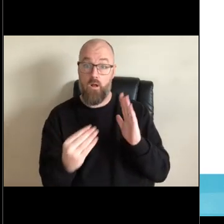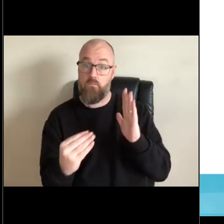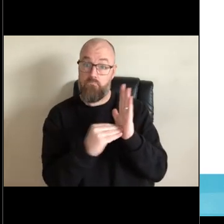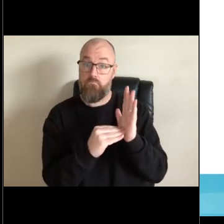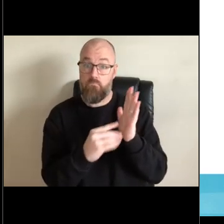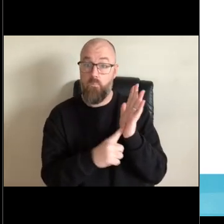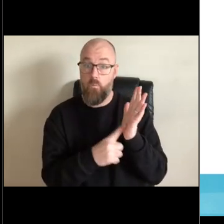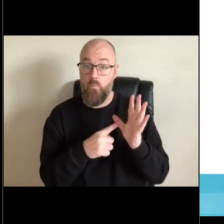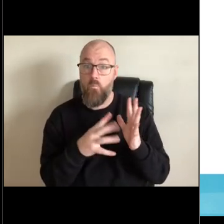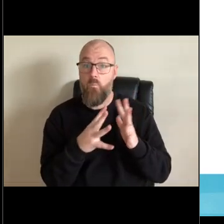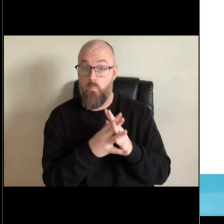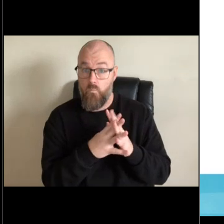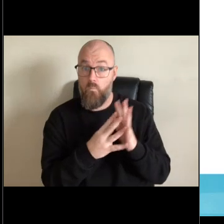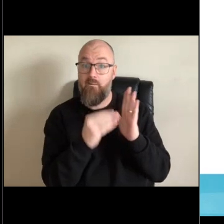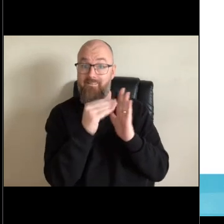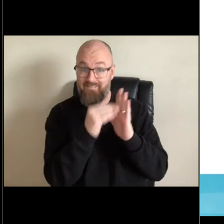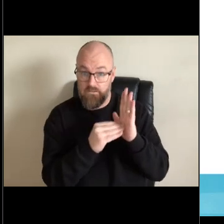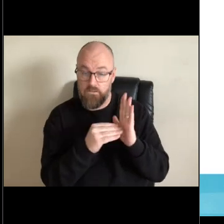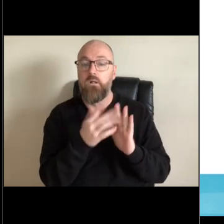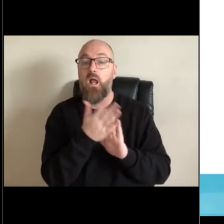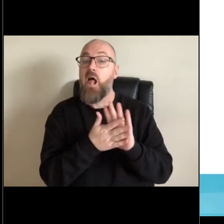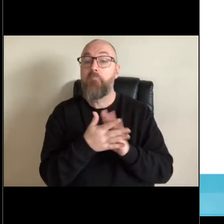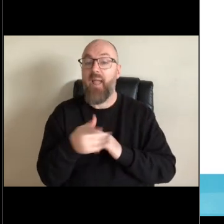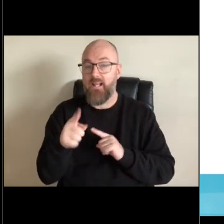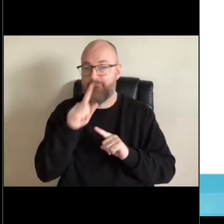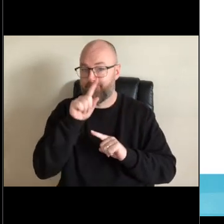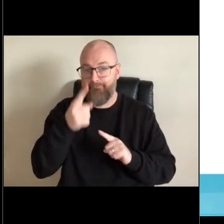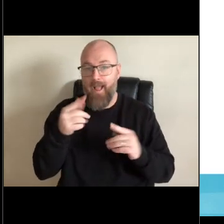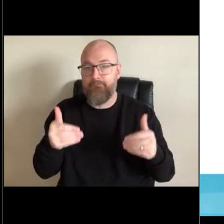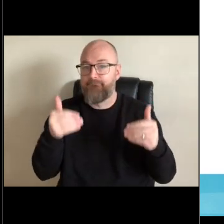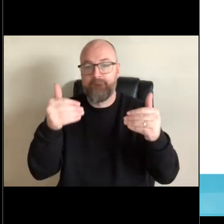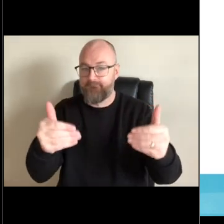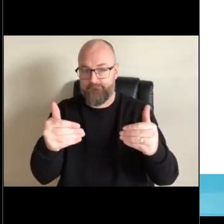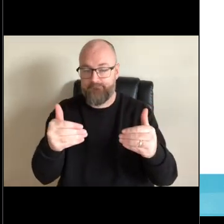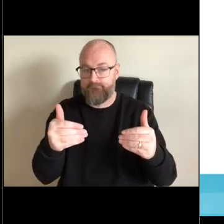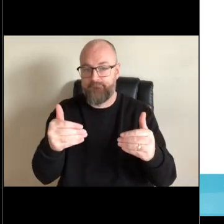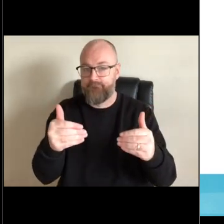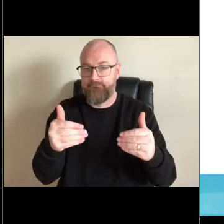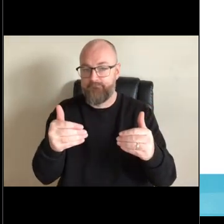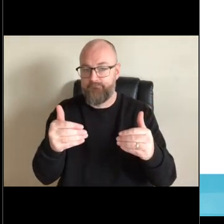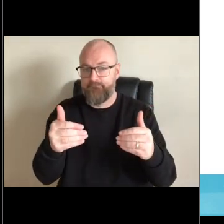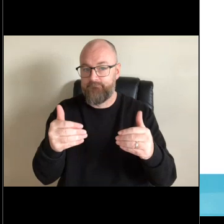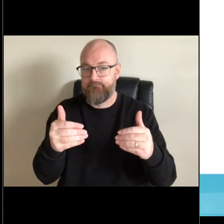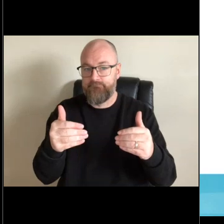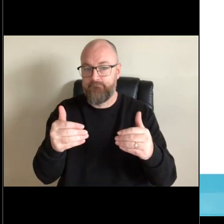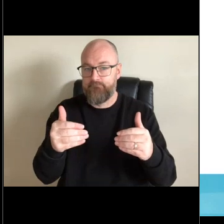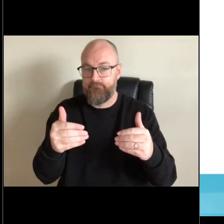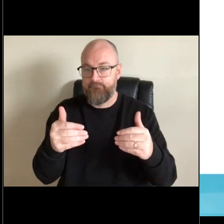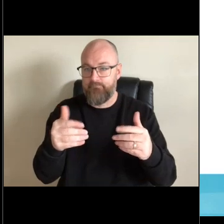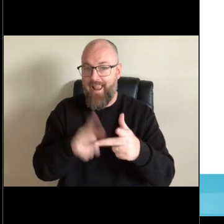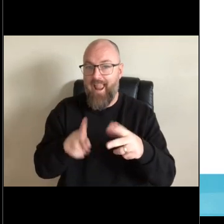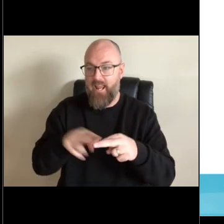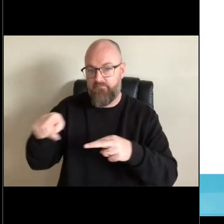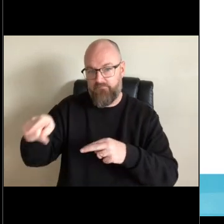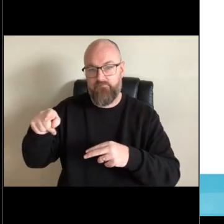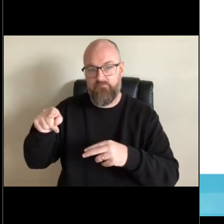even be notified or be able to be served on the parent the the parent um in that circumstance and